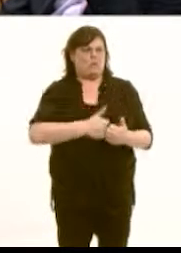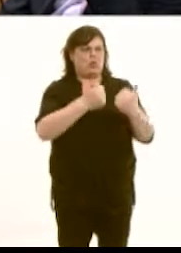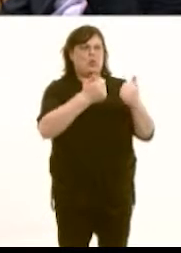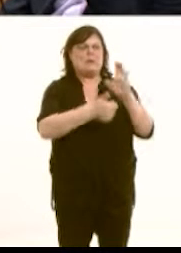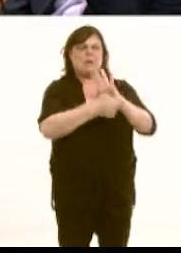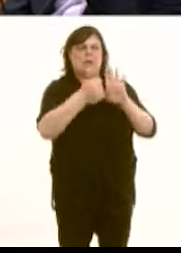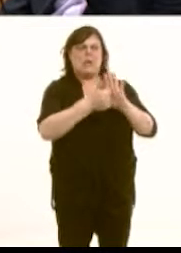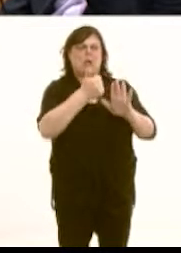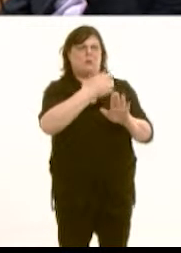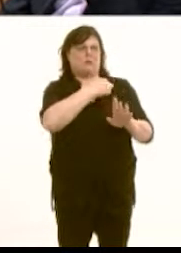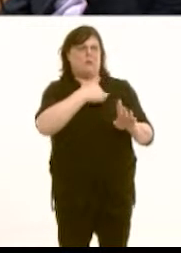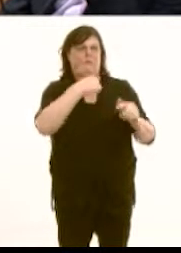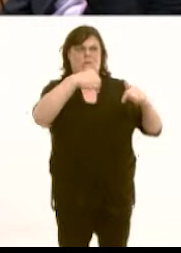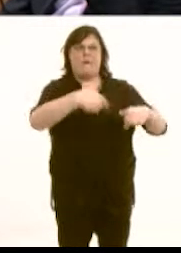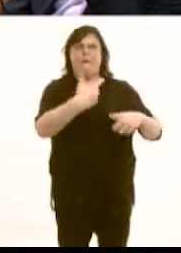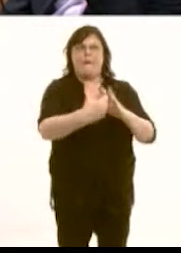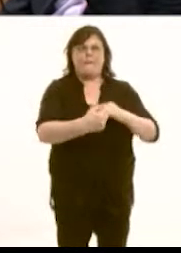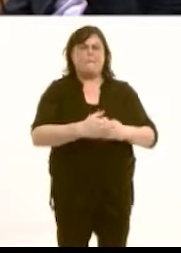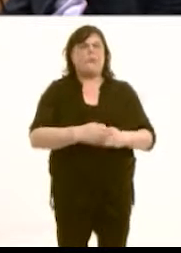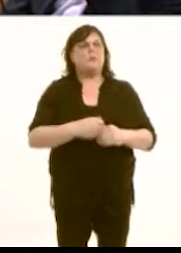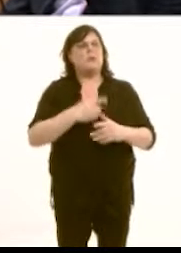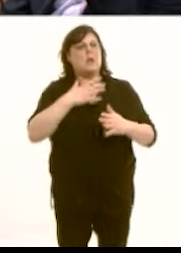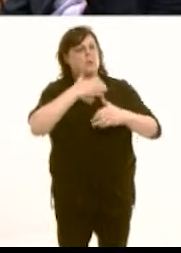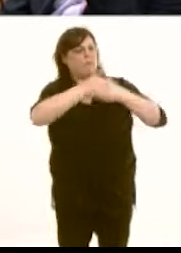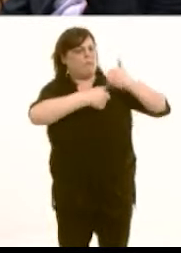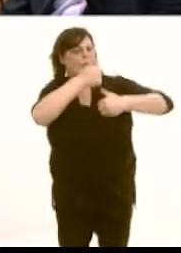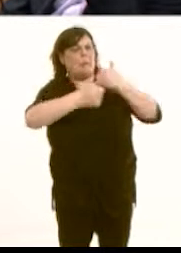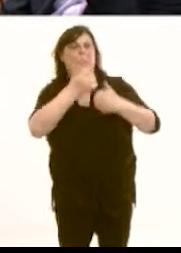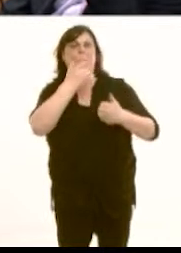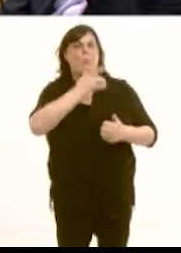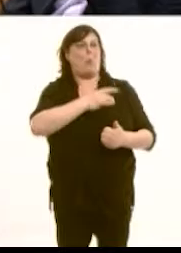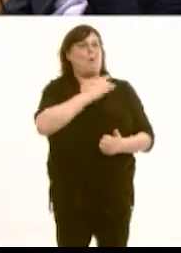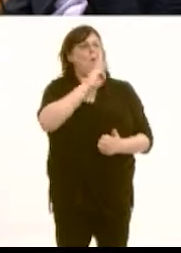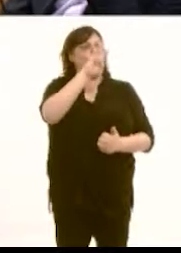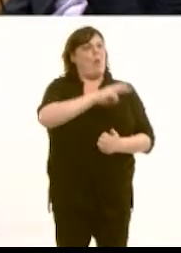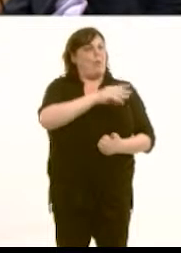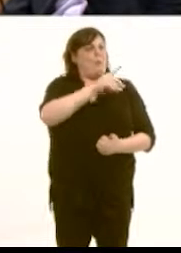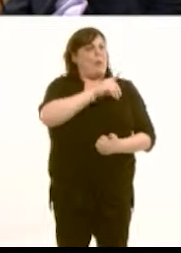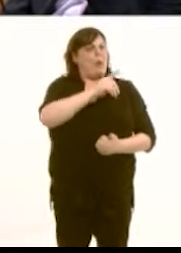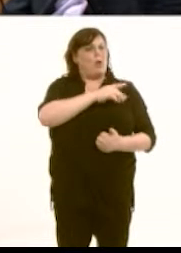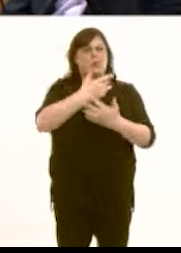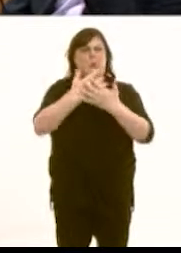Itís a tribute to the people of Wales themselves that they are seen by so many investors around